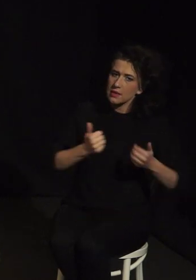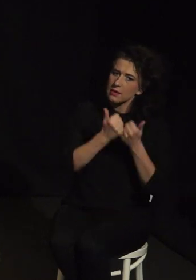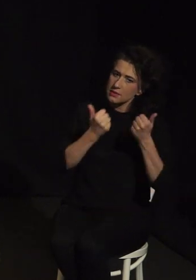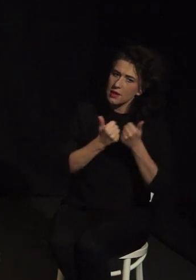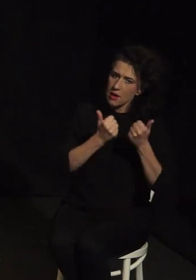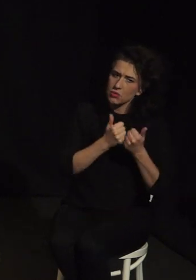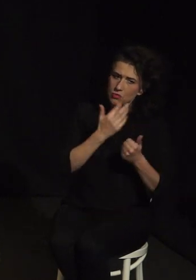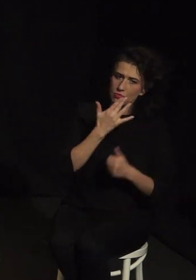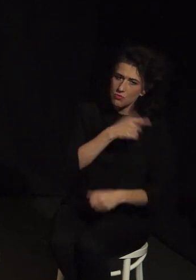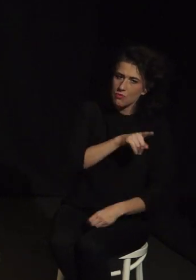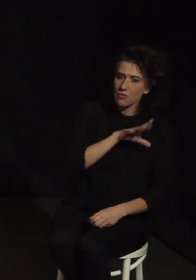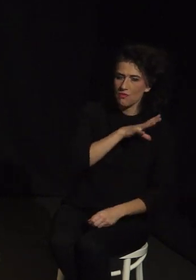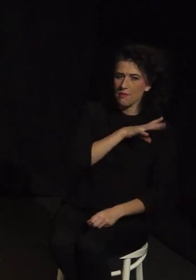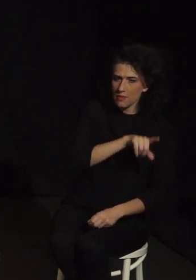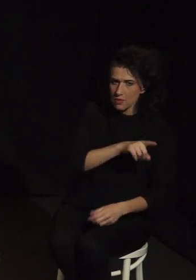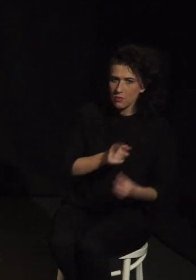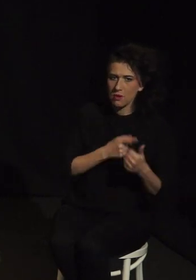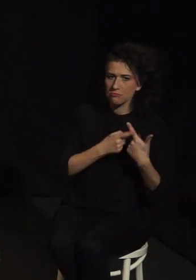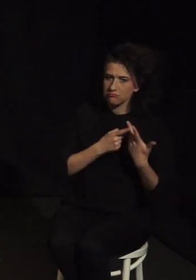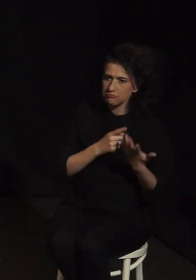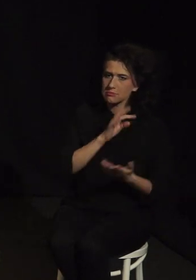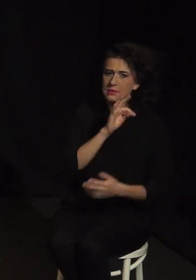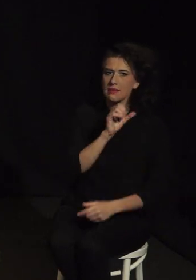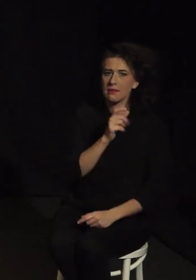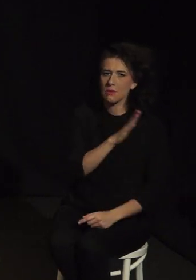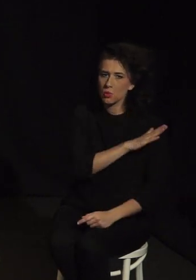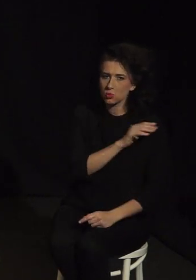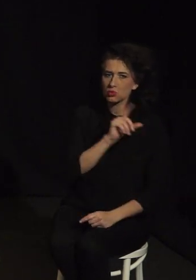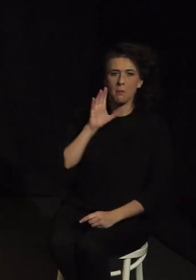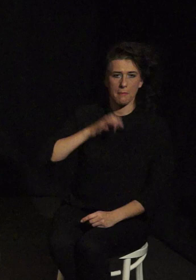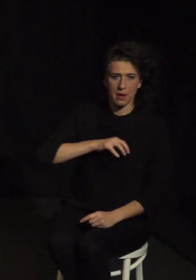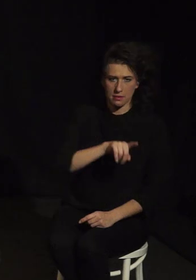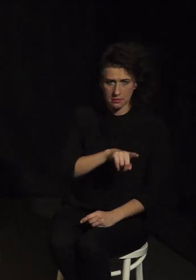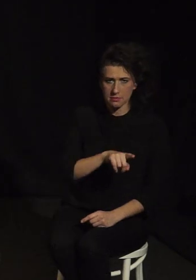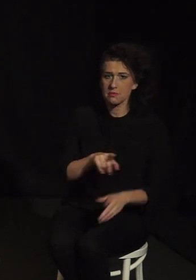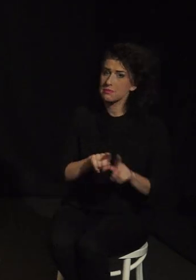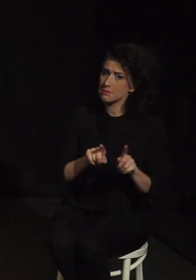we discussed this poem, we came into contact with it.